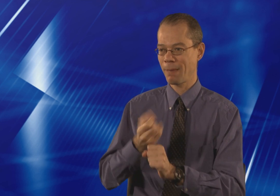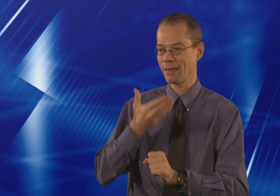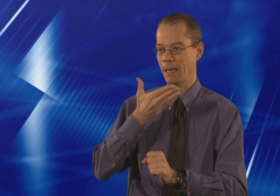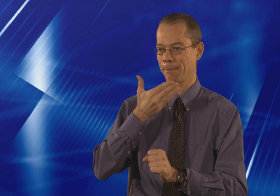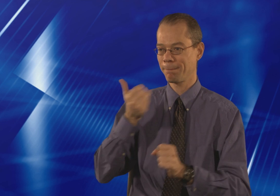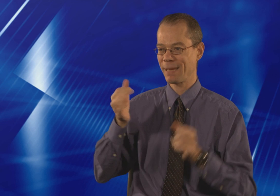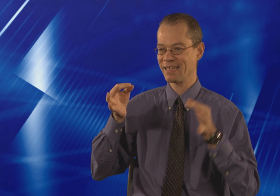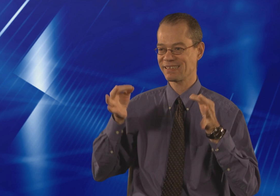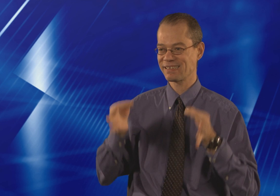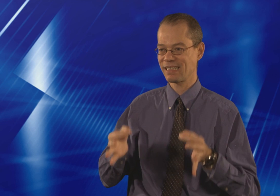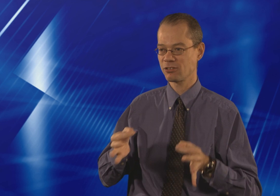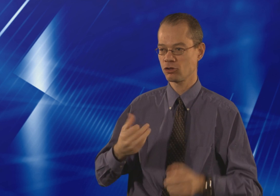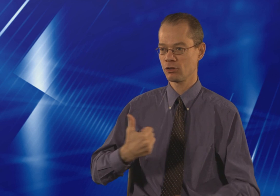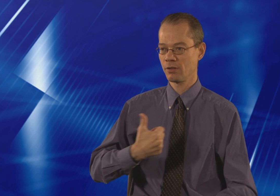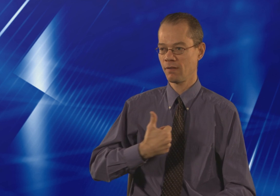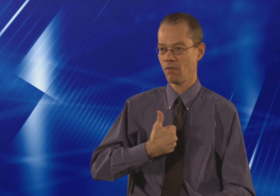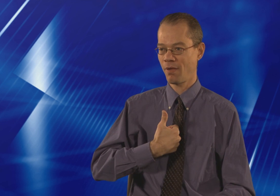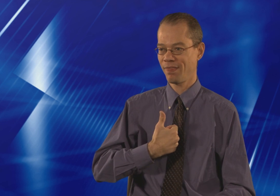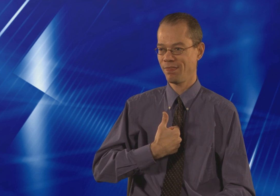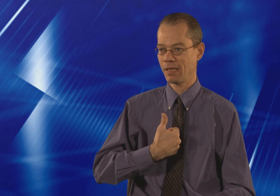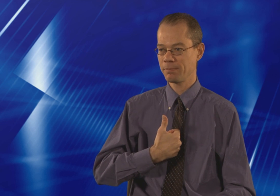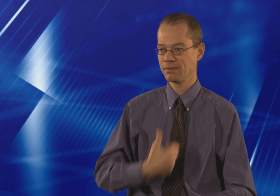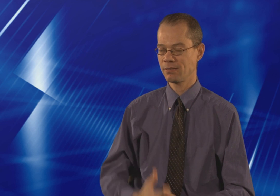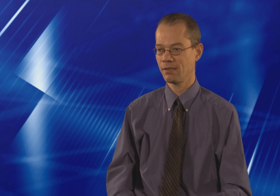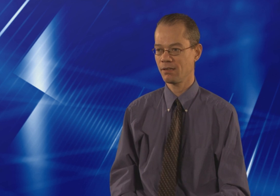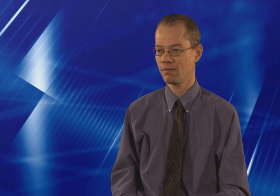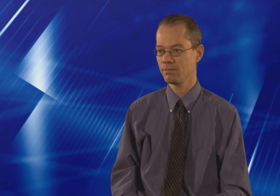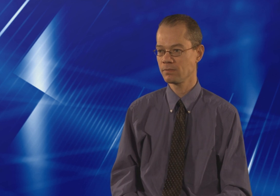They need that to make better decisions for themselves.